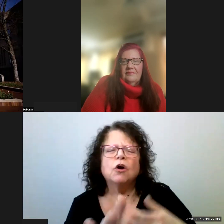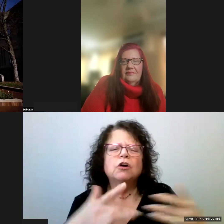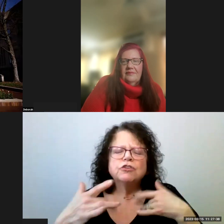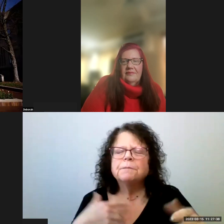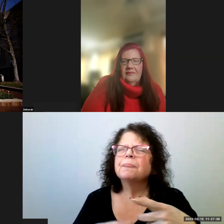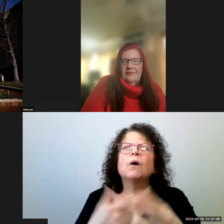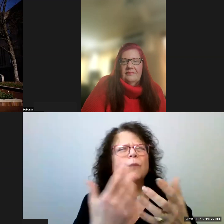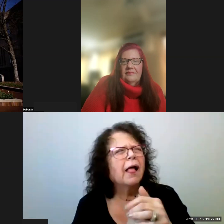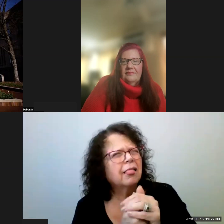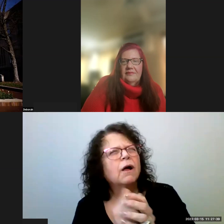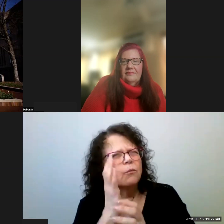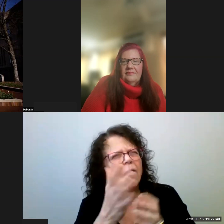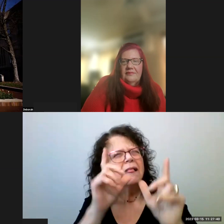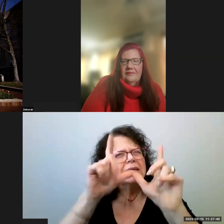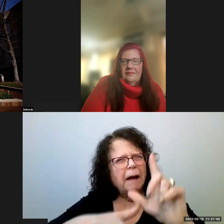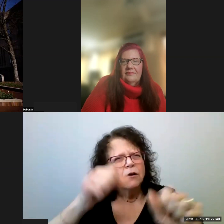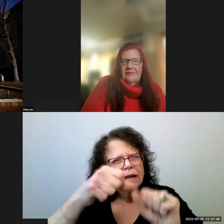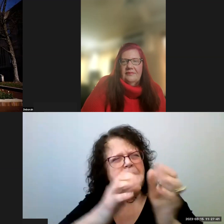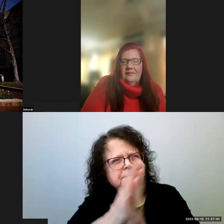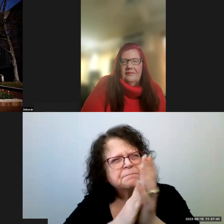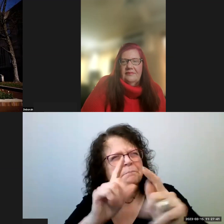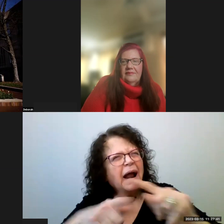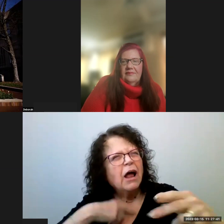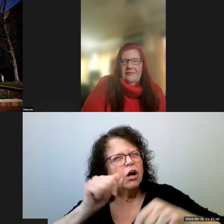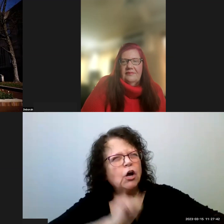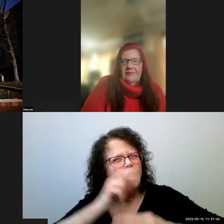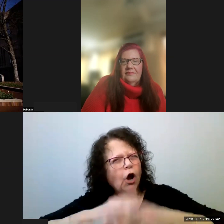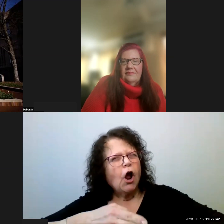you know, I think I'm going to call myself lucky. I received Obviously, the grant to